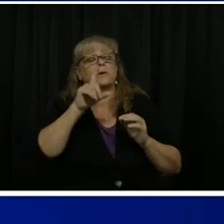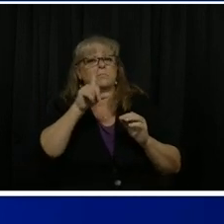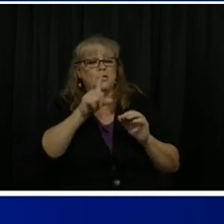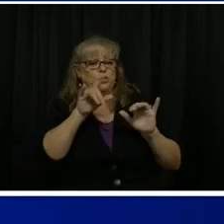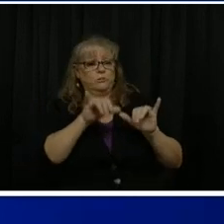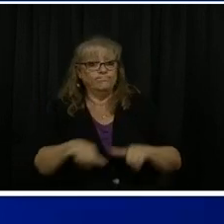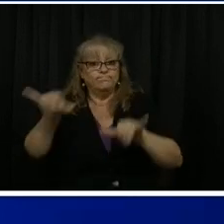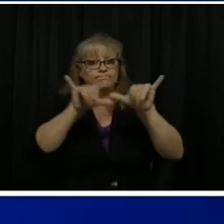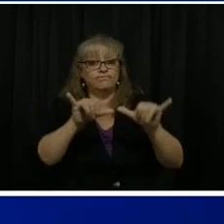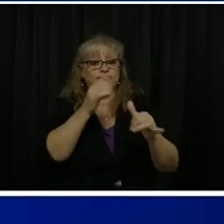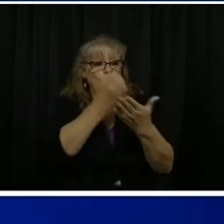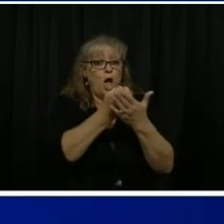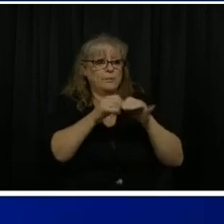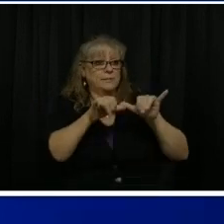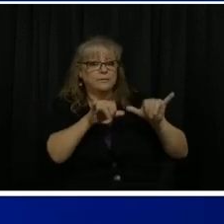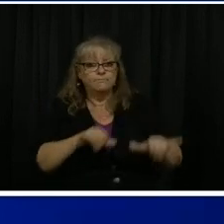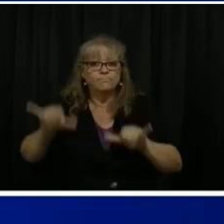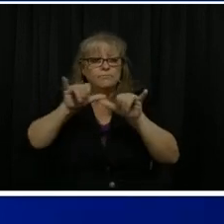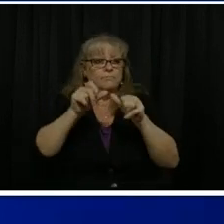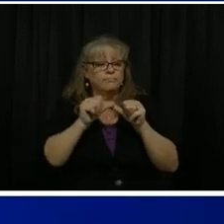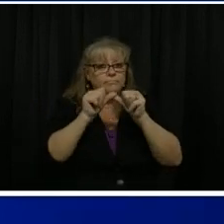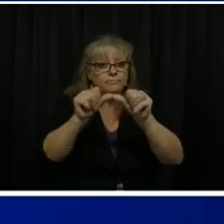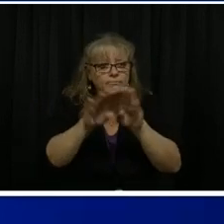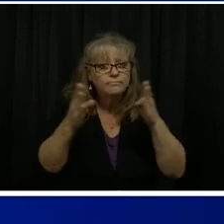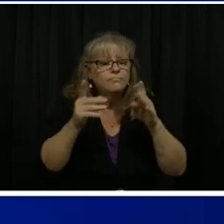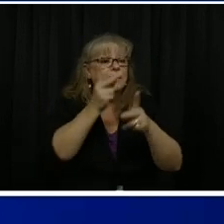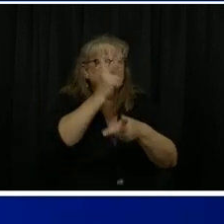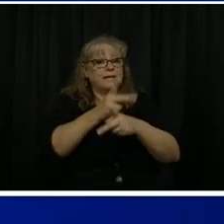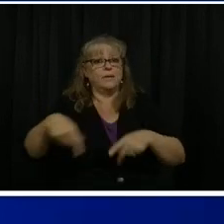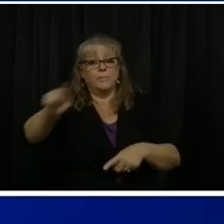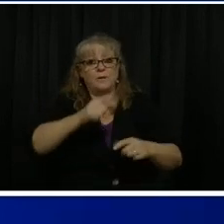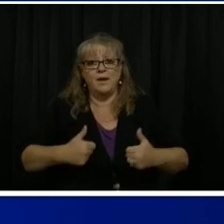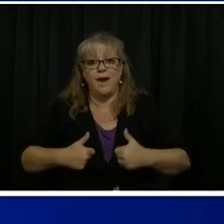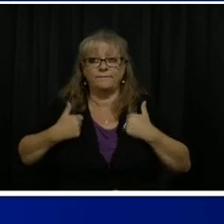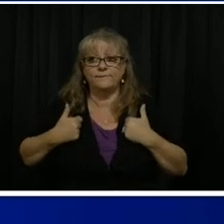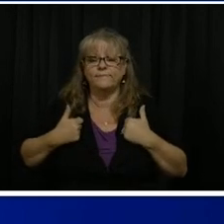THING TO DO FROM A POLICY PERSPECTIVE?